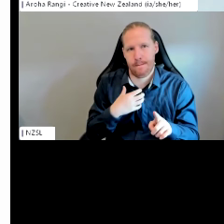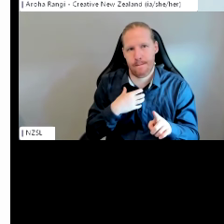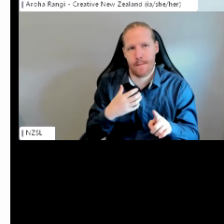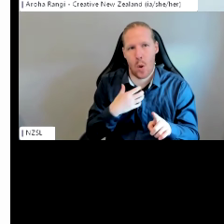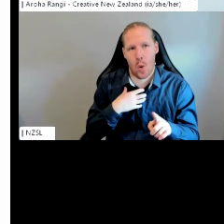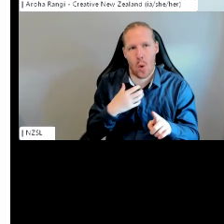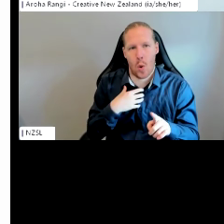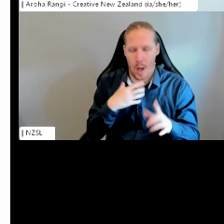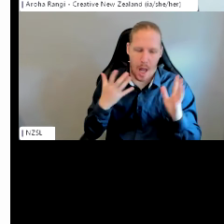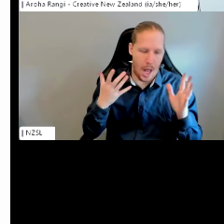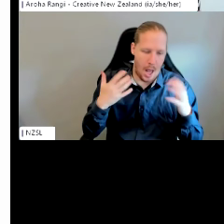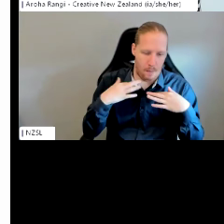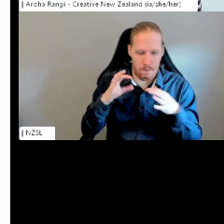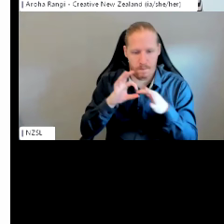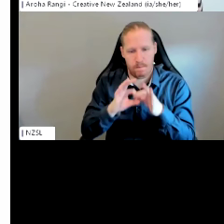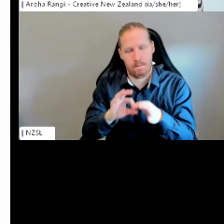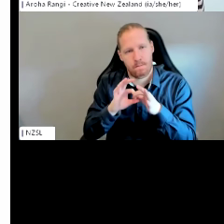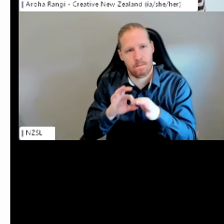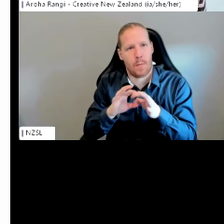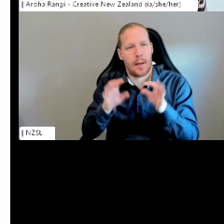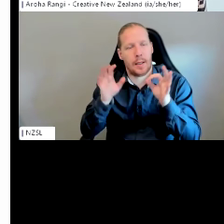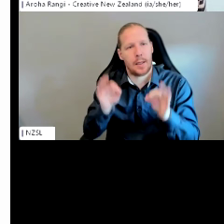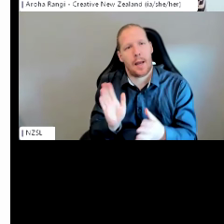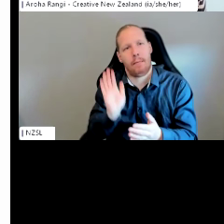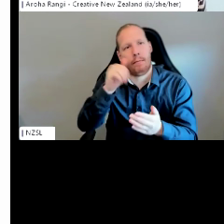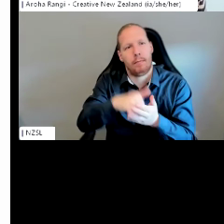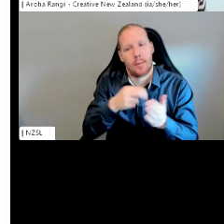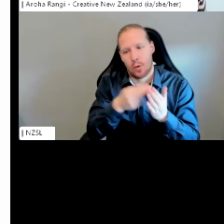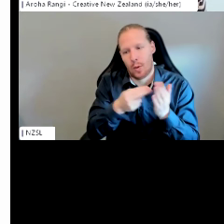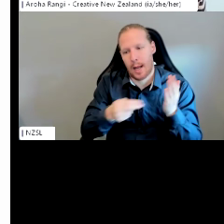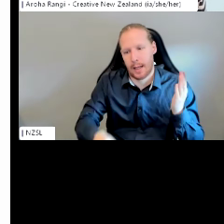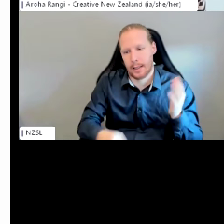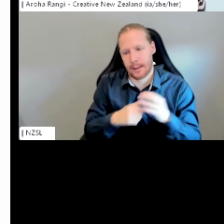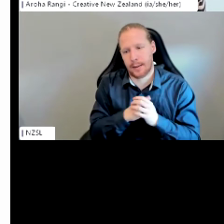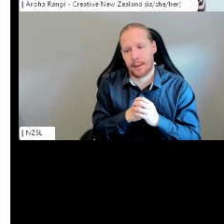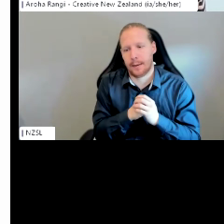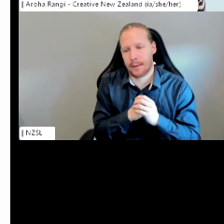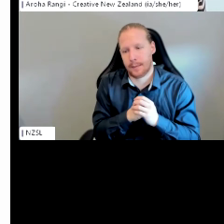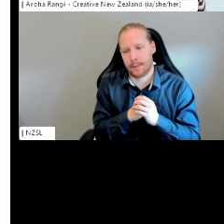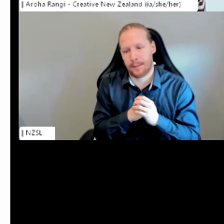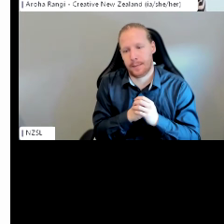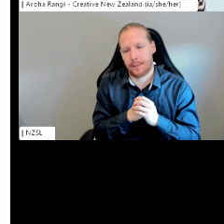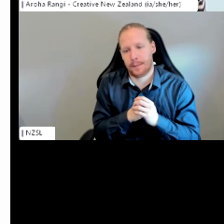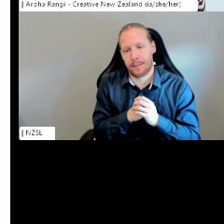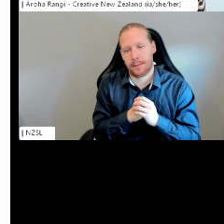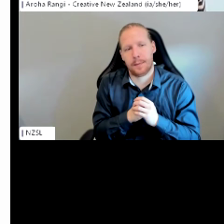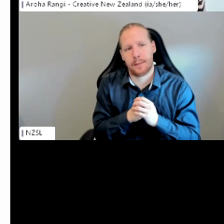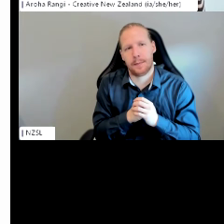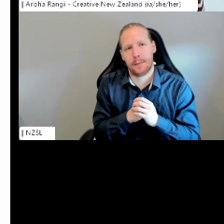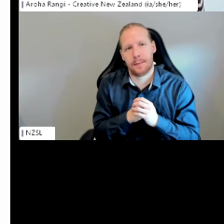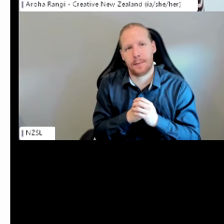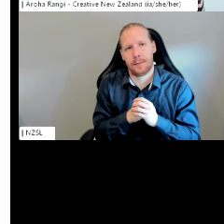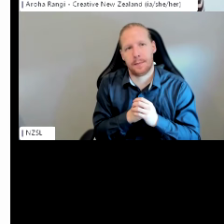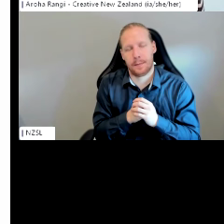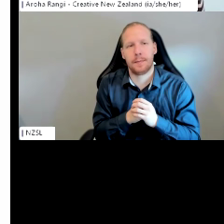a must visit decision uh in this deliberation and intentional choices that they're making. So, um,